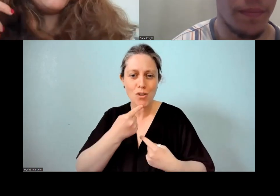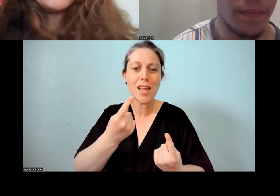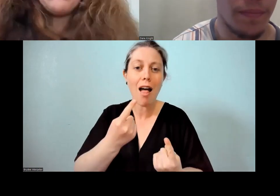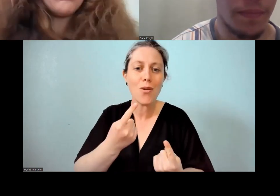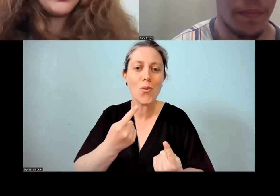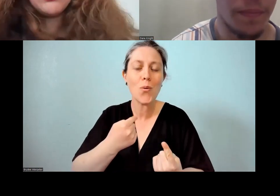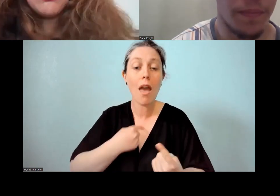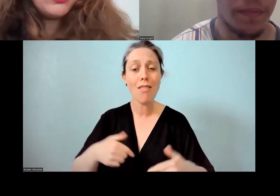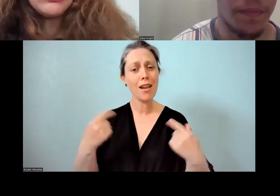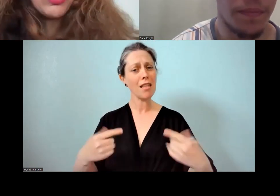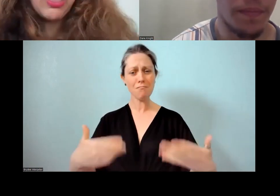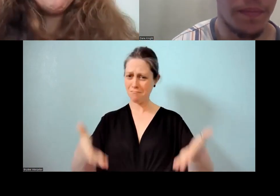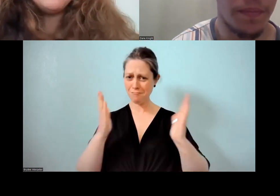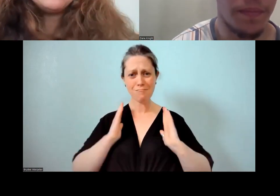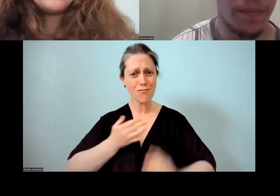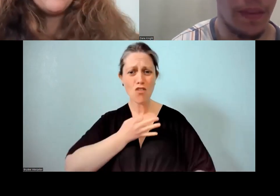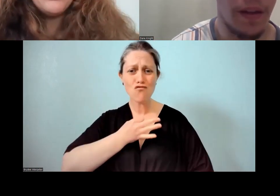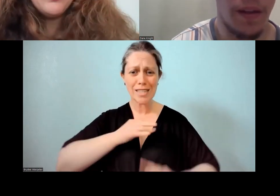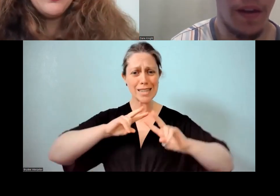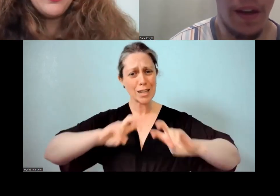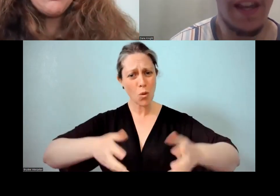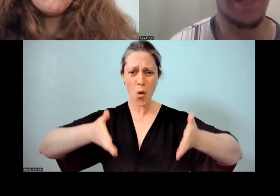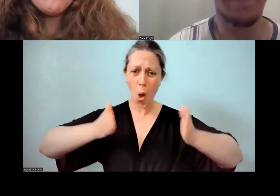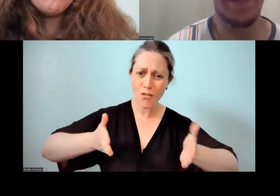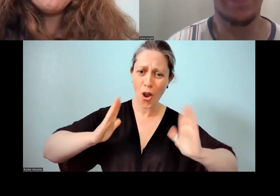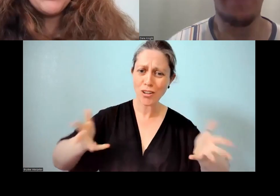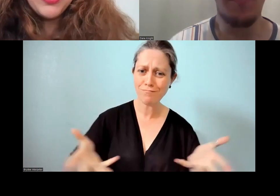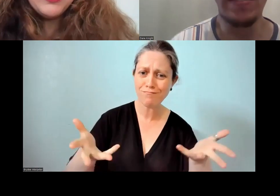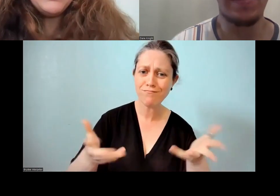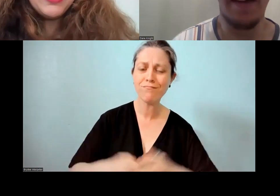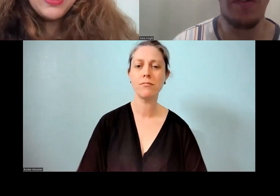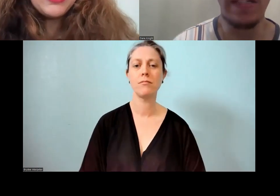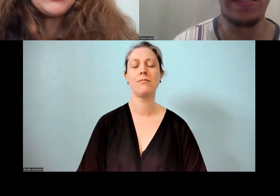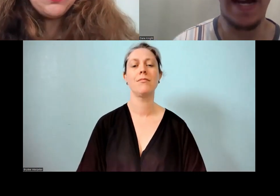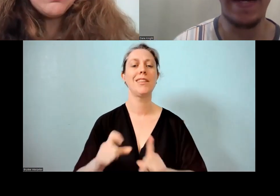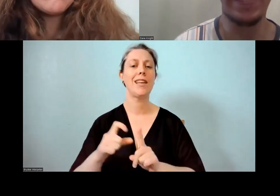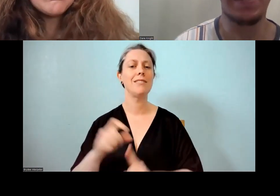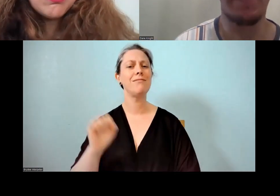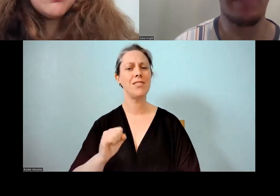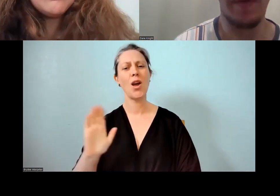and exploring, and learning to happen, so. Yeah, exactly. Everyone's needs are different.